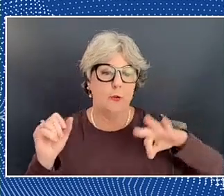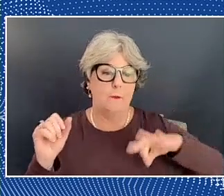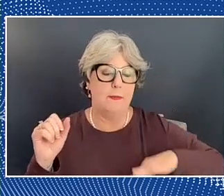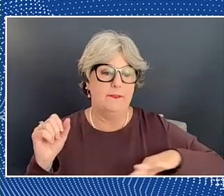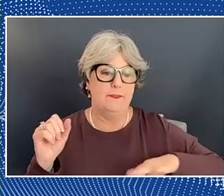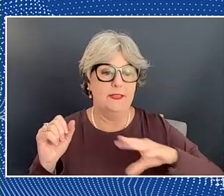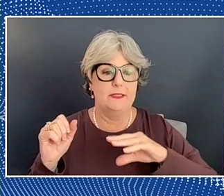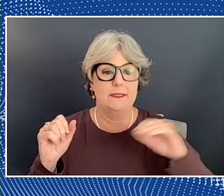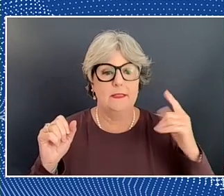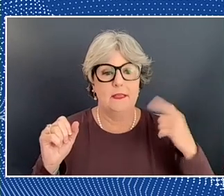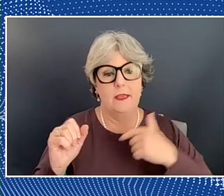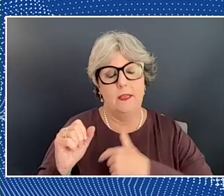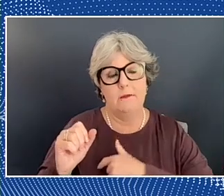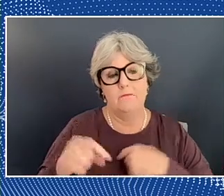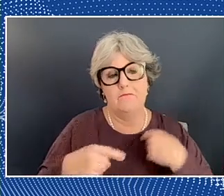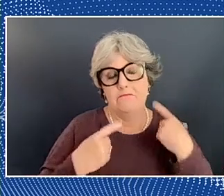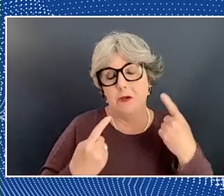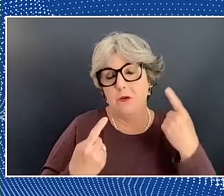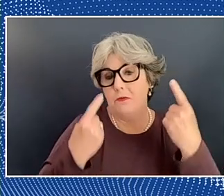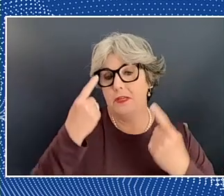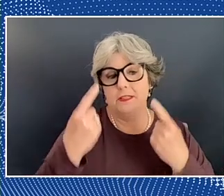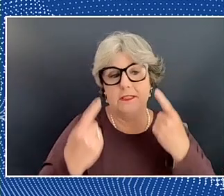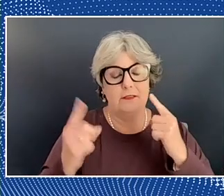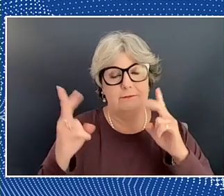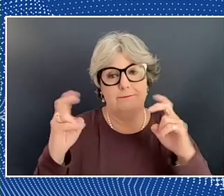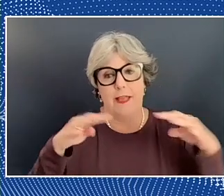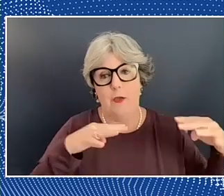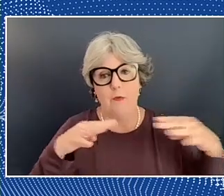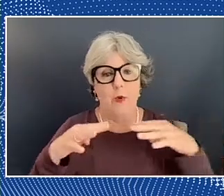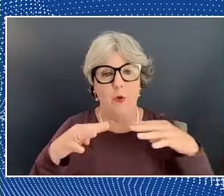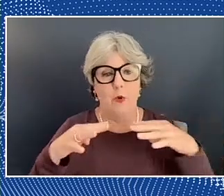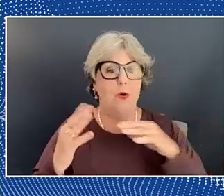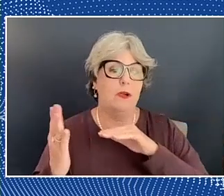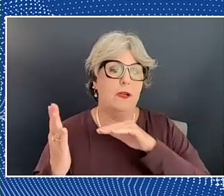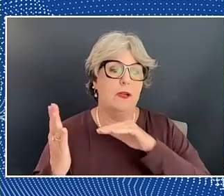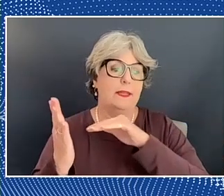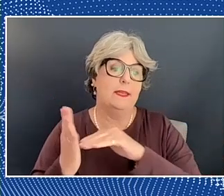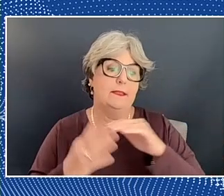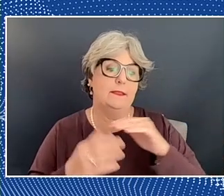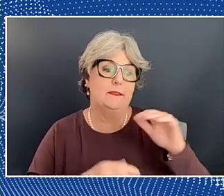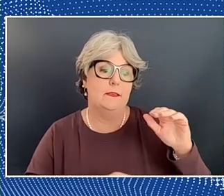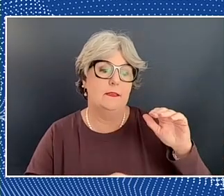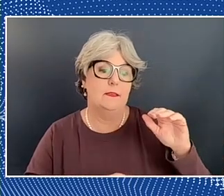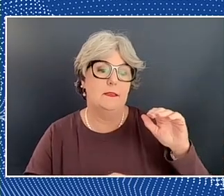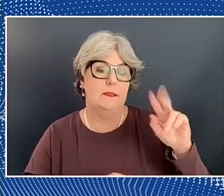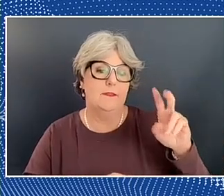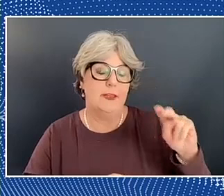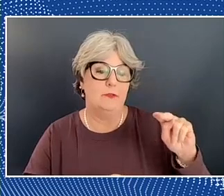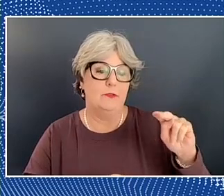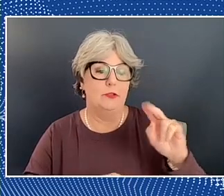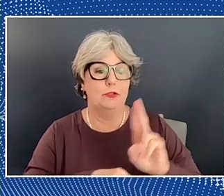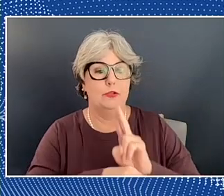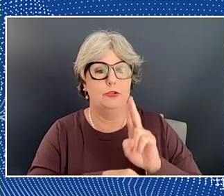basically consider to be a war against veterans and military personnel to be able to use their earned educational benefits.